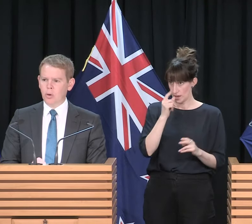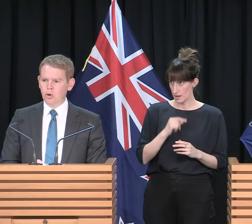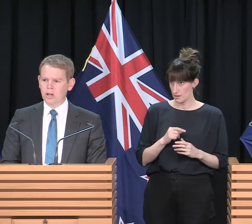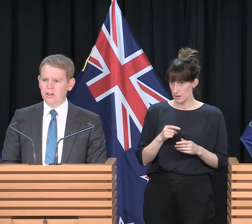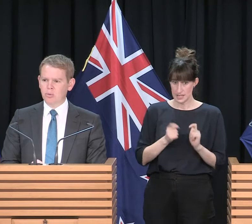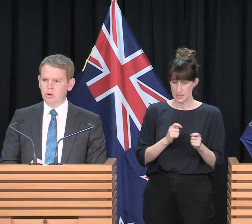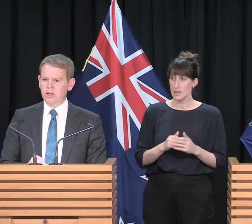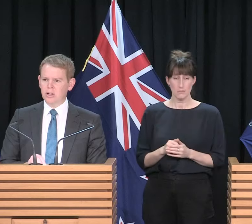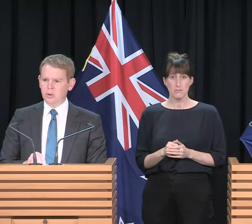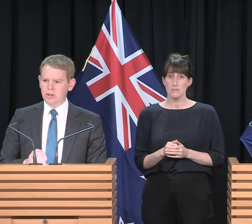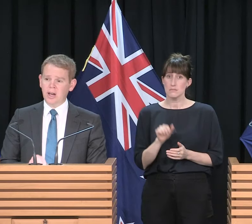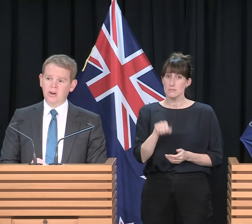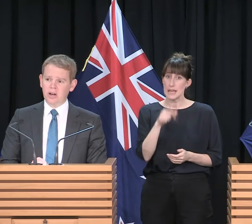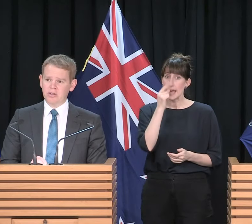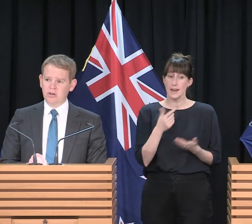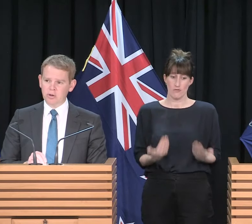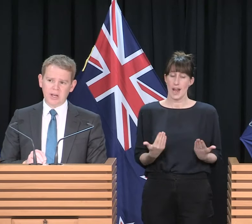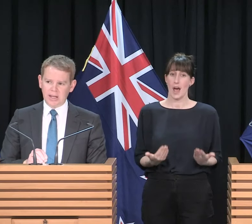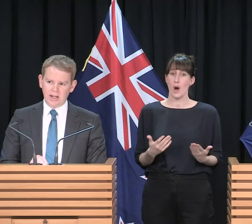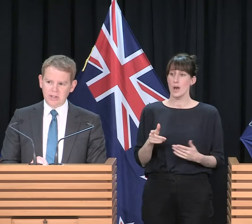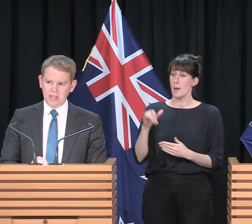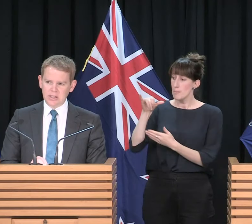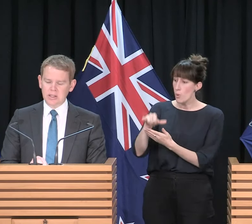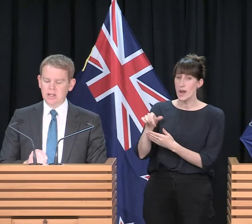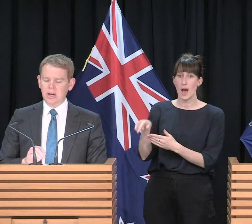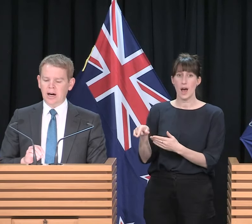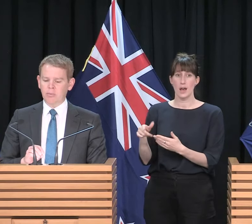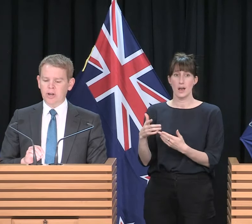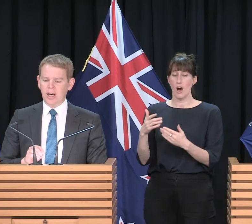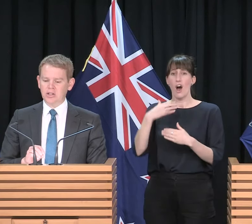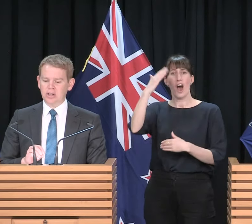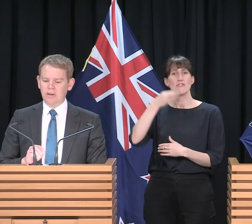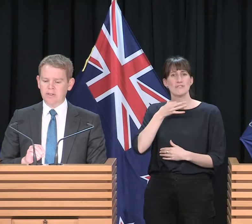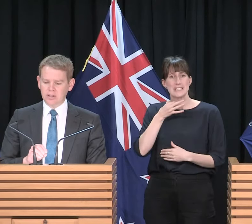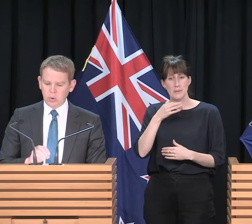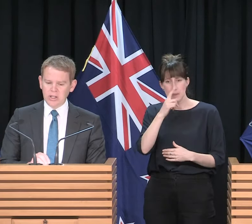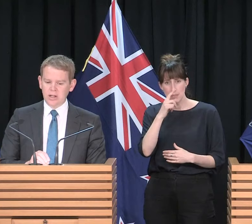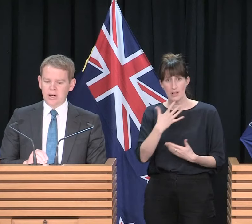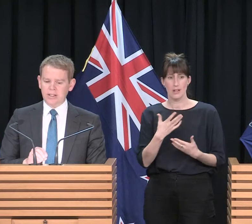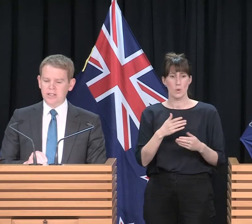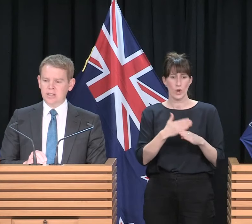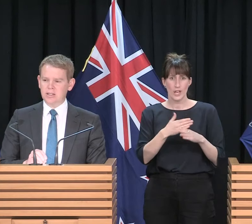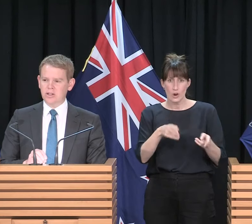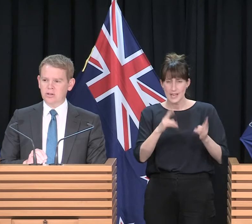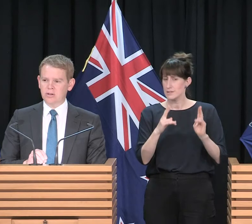emphasise enough how important that testing is, as part of our overall strategy and I